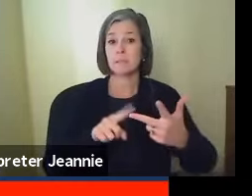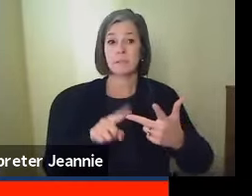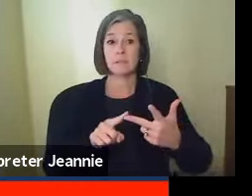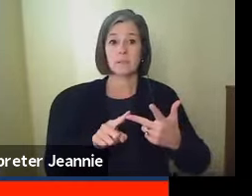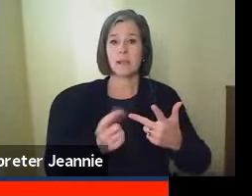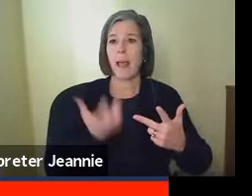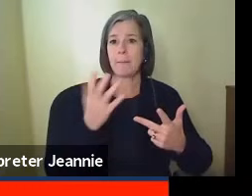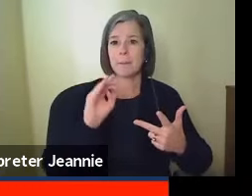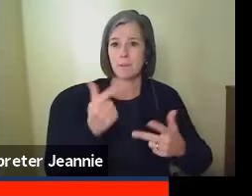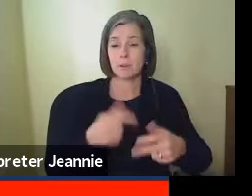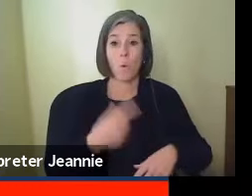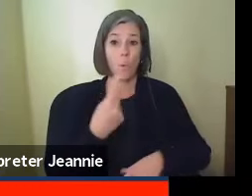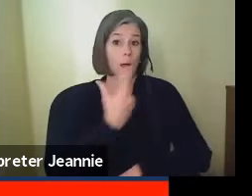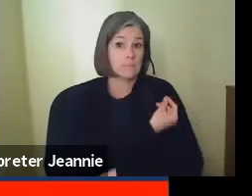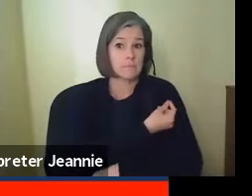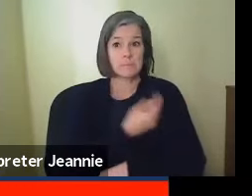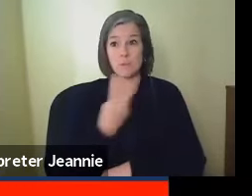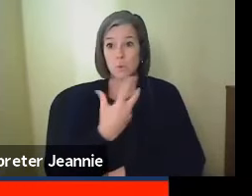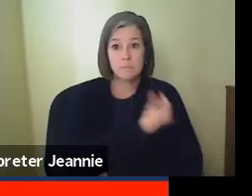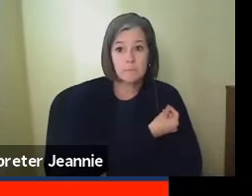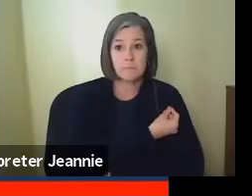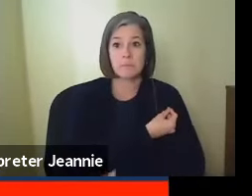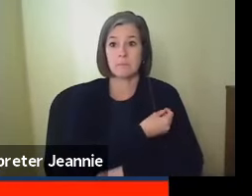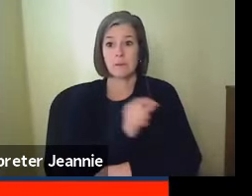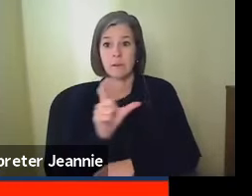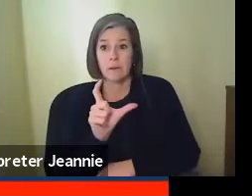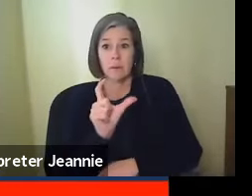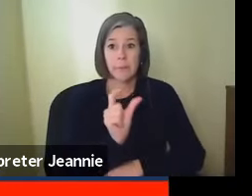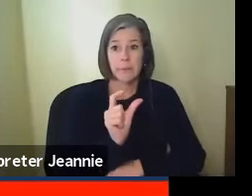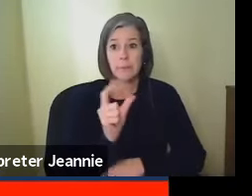One dose? Two dose? How big of a dose? Once things looks good going into